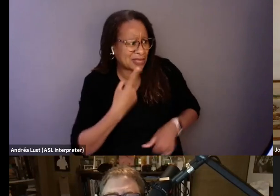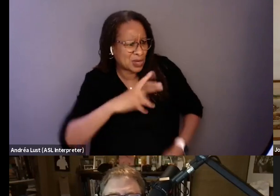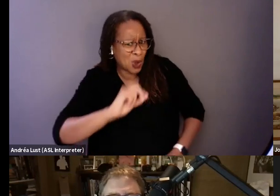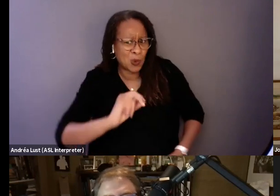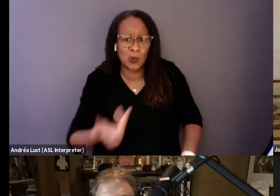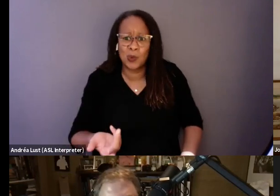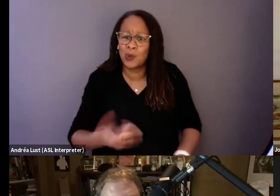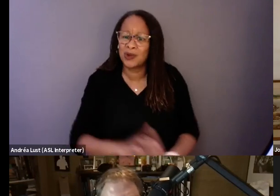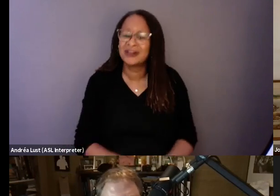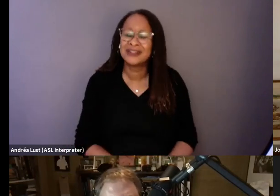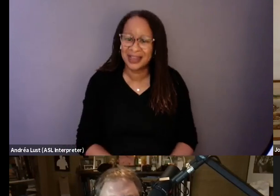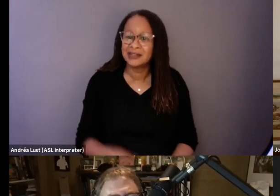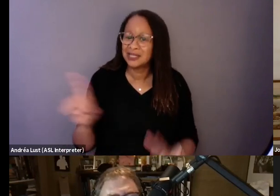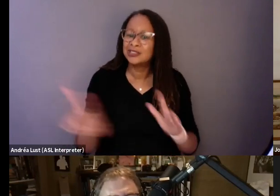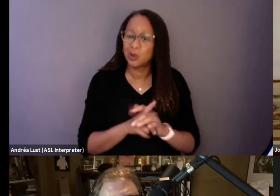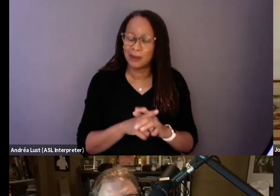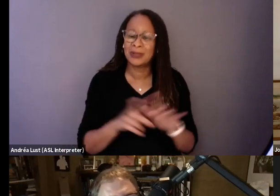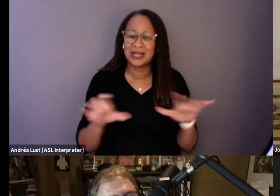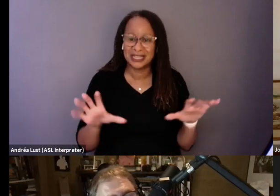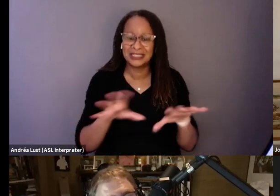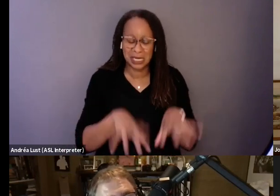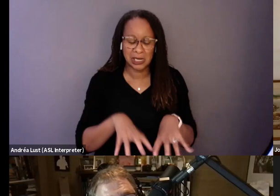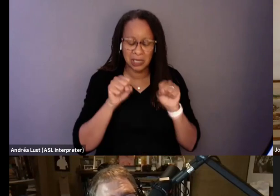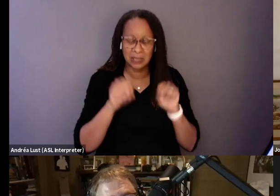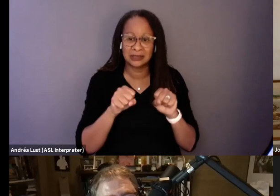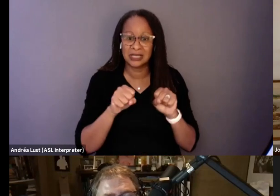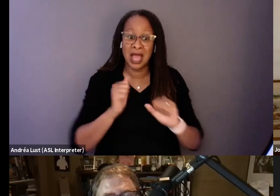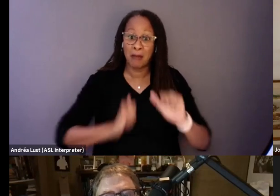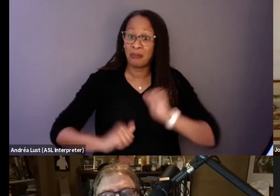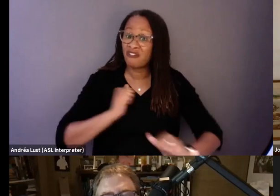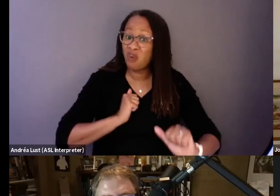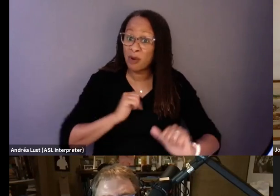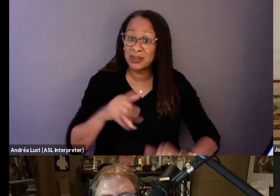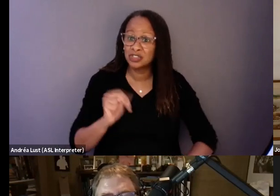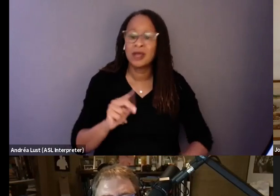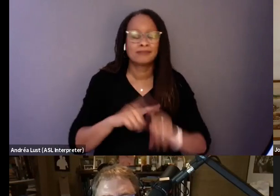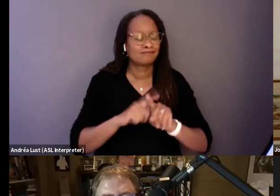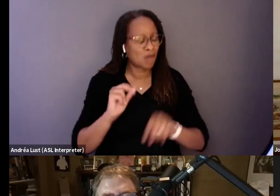And he came in and he captured. Well, not performing John, He captured the essence of the man.